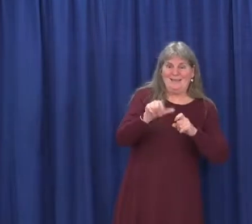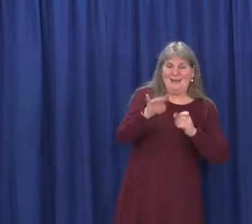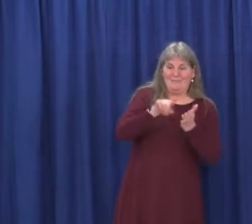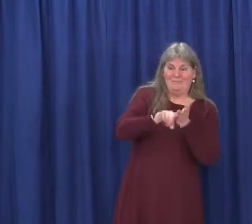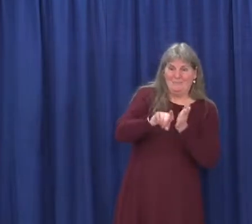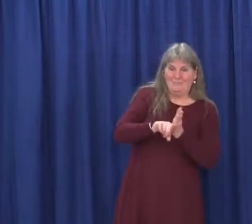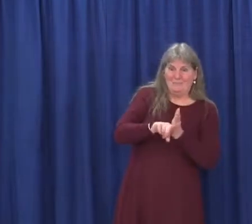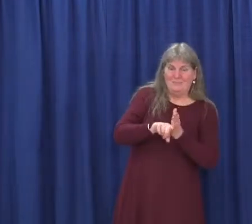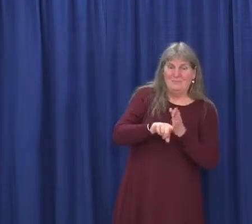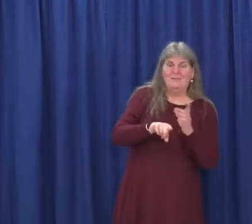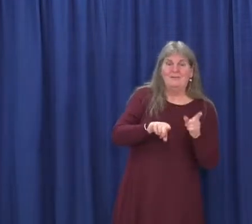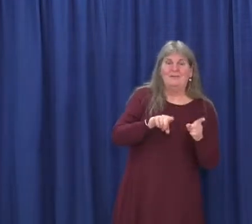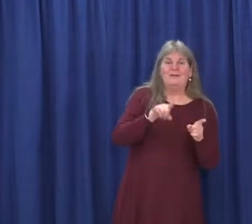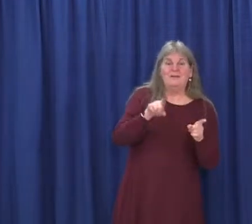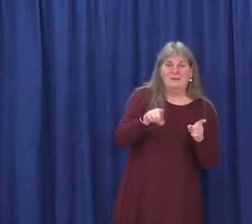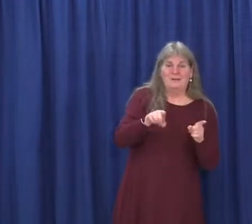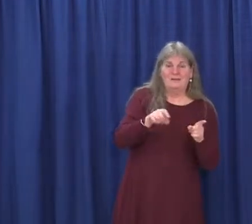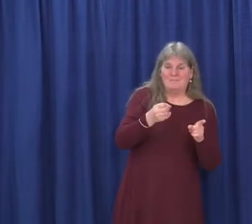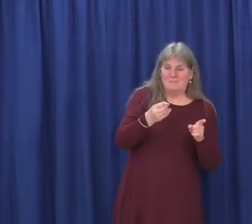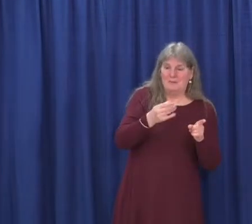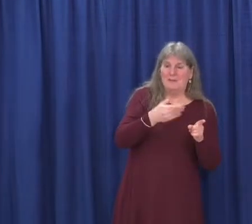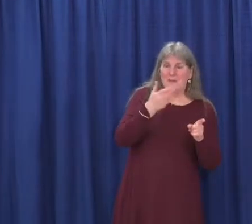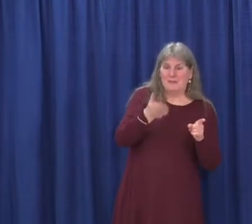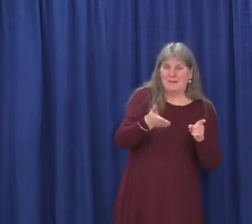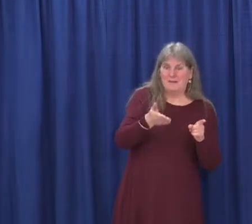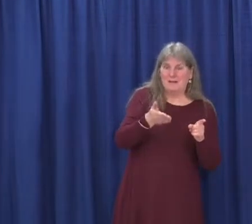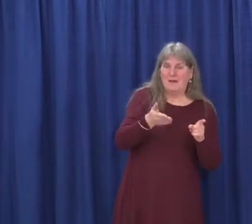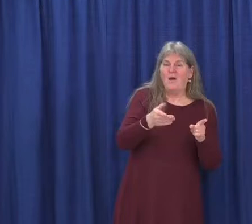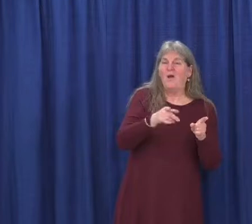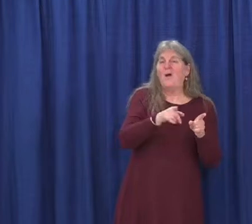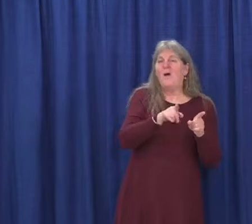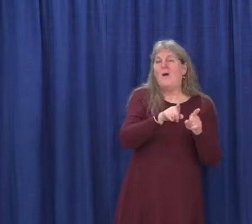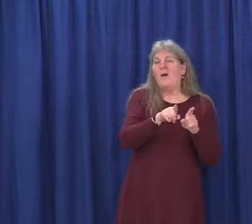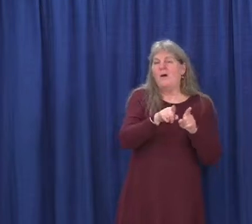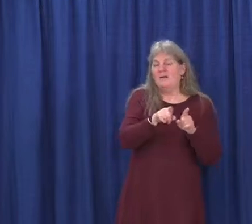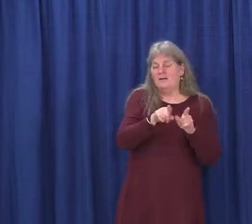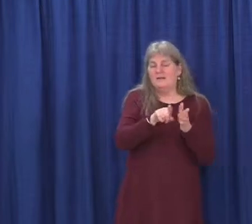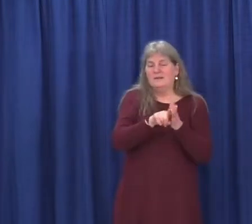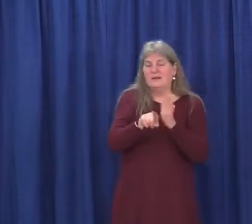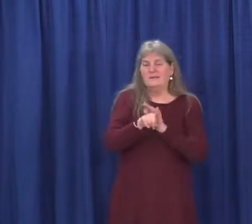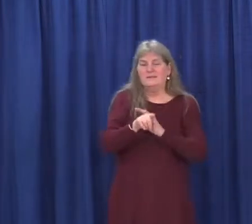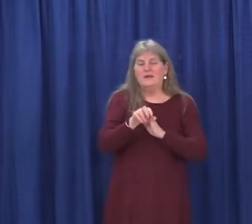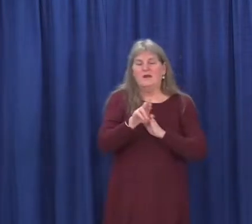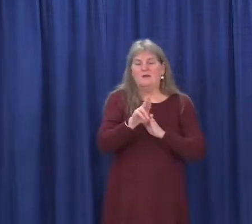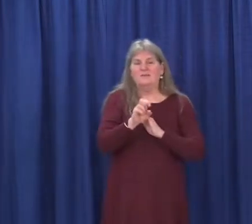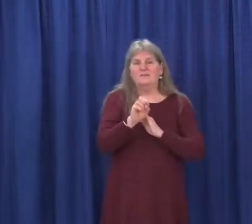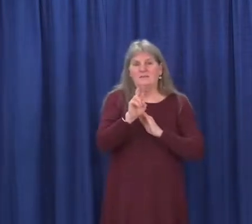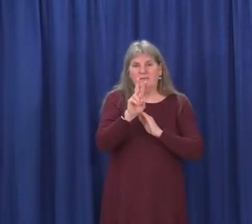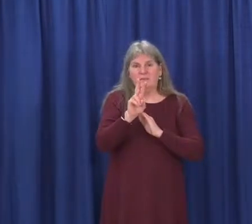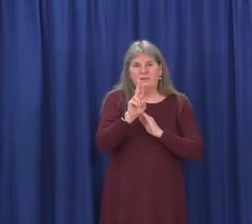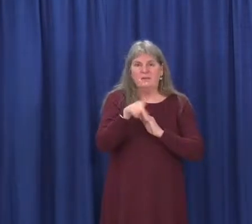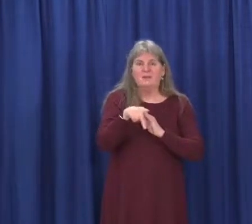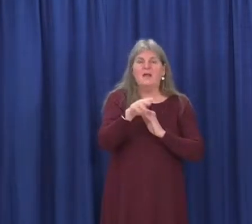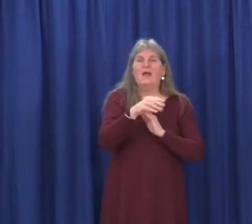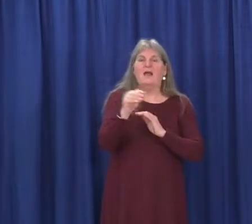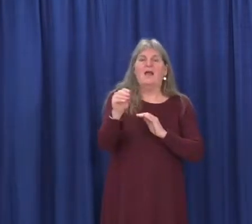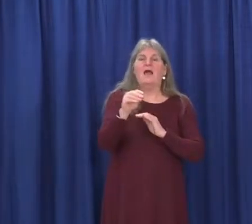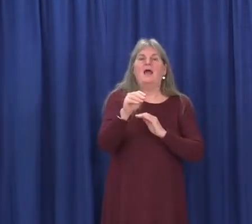and many of those are tested for RSV and flu, as long as-- as well as COVID-19. So, what this means,